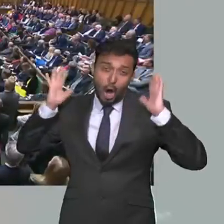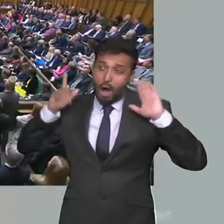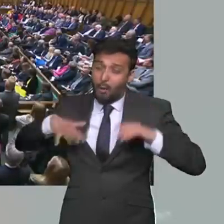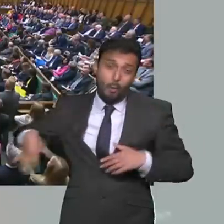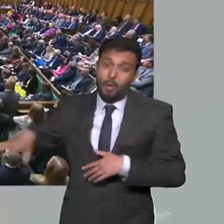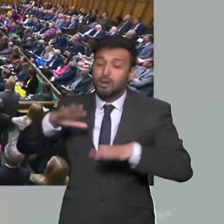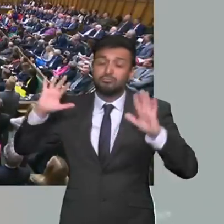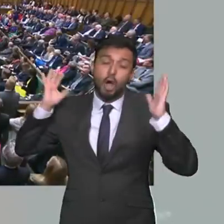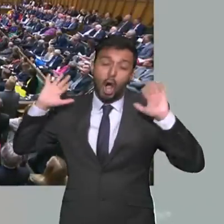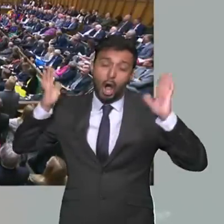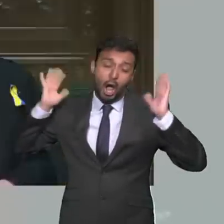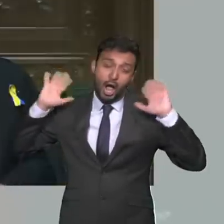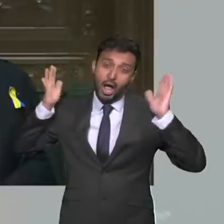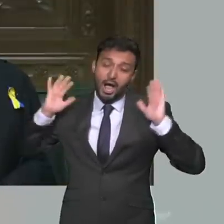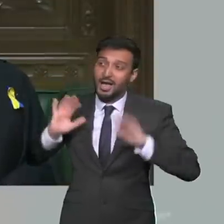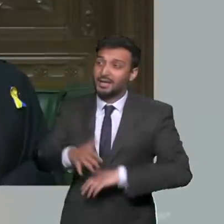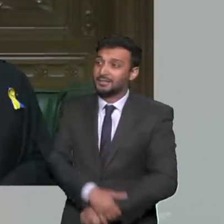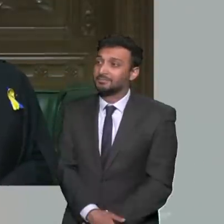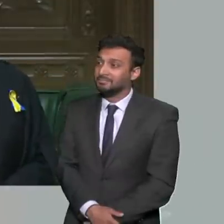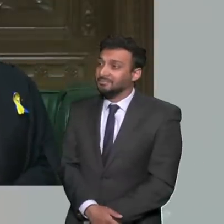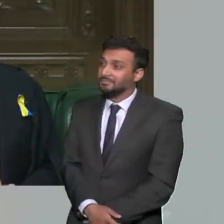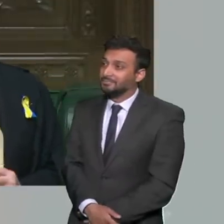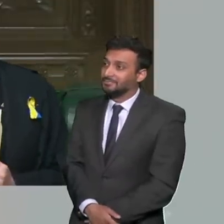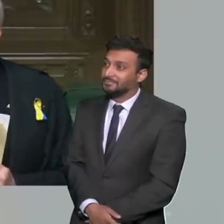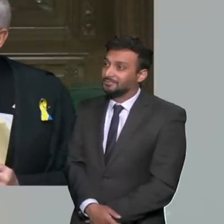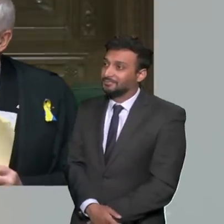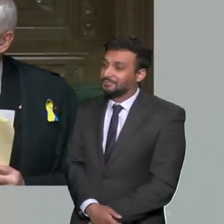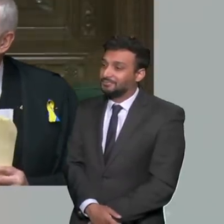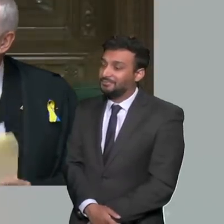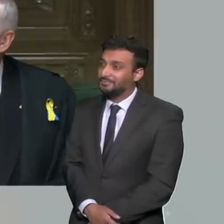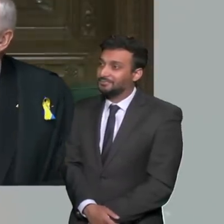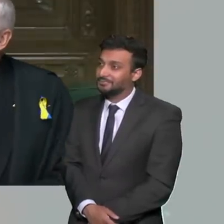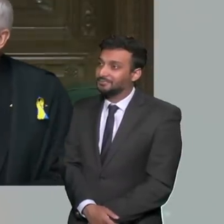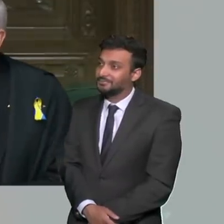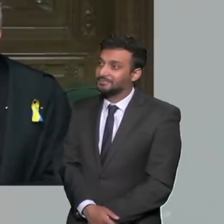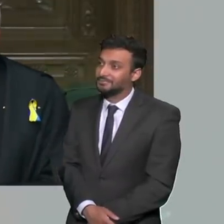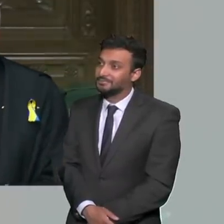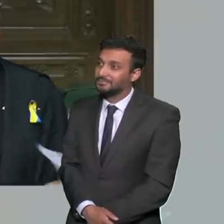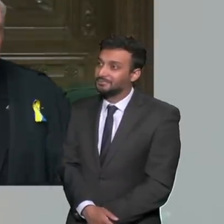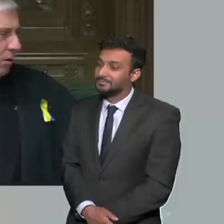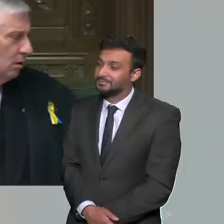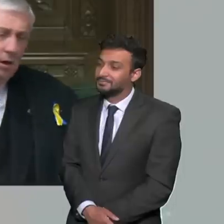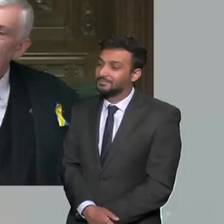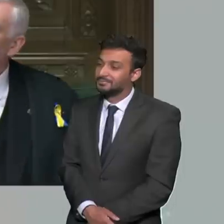[Interruption.] Mr Speaker Order.